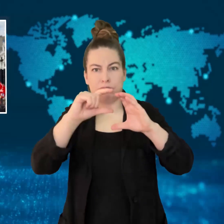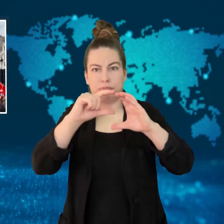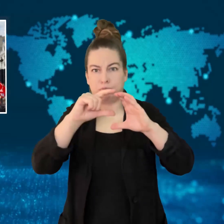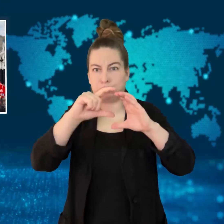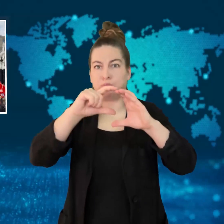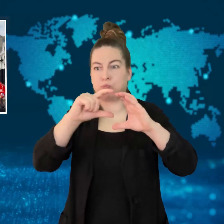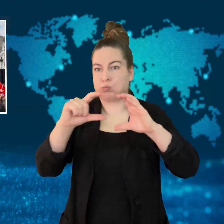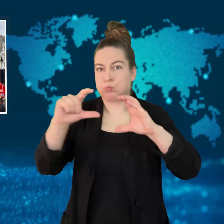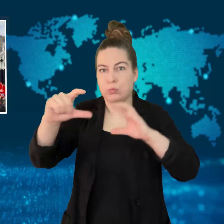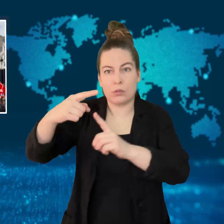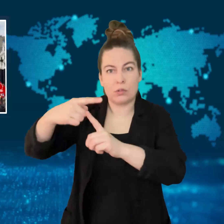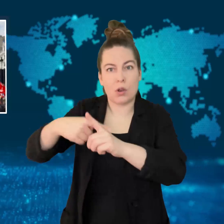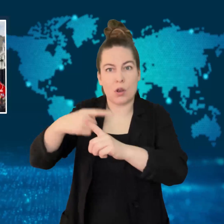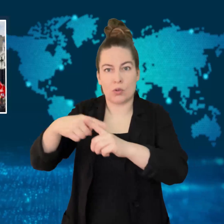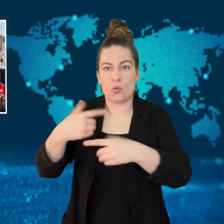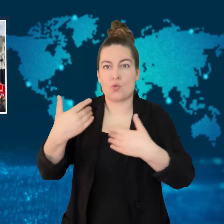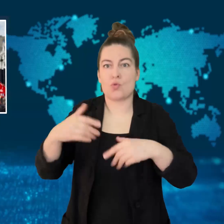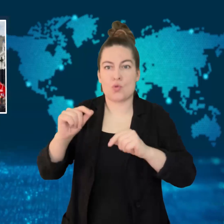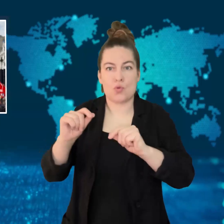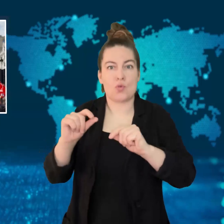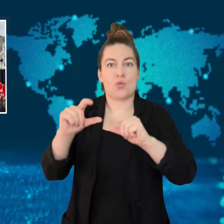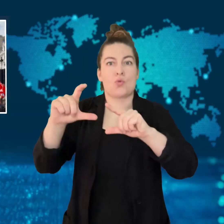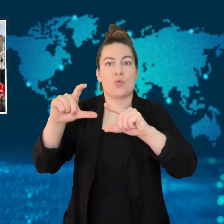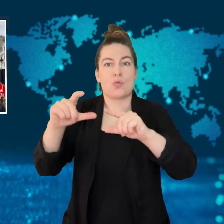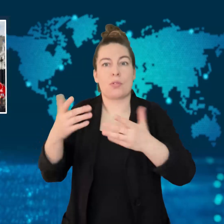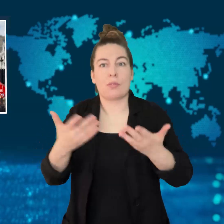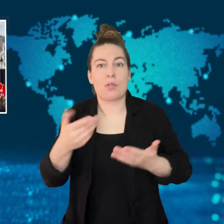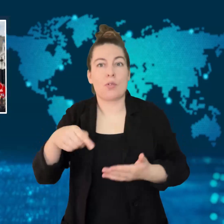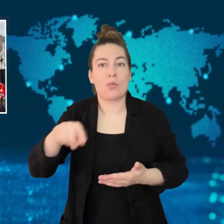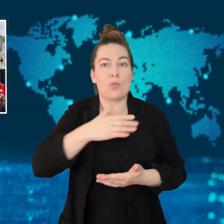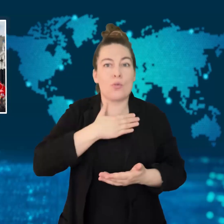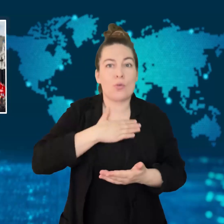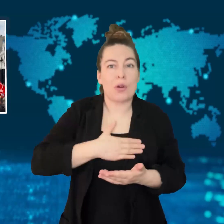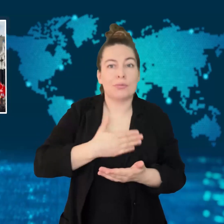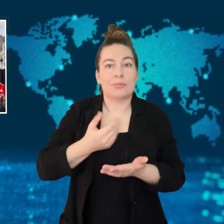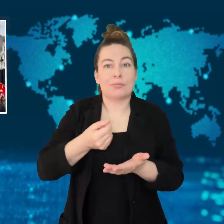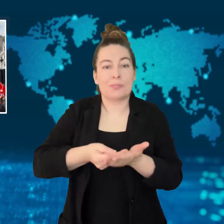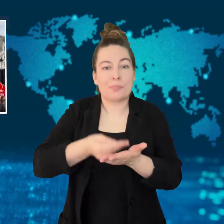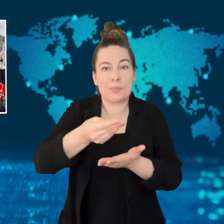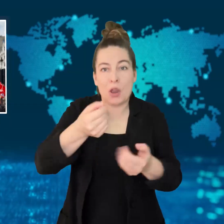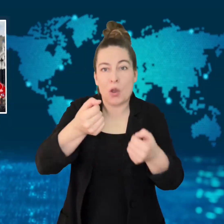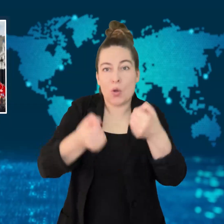one day having their own home.